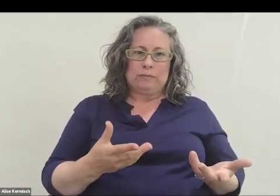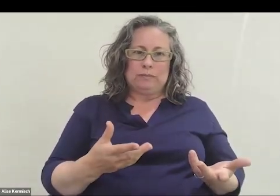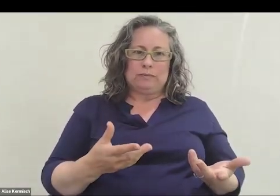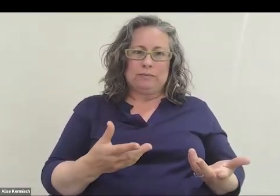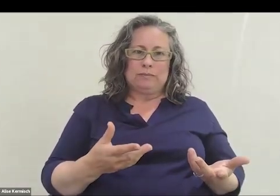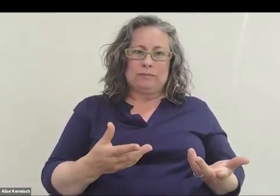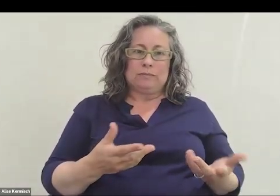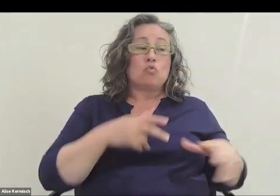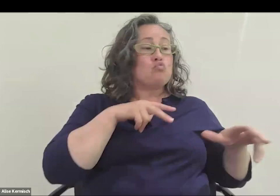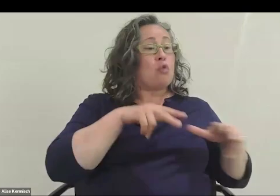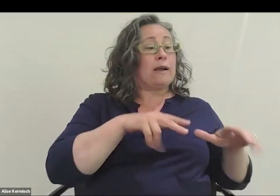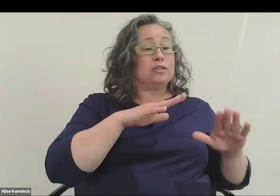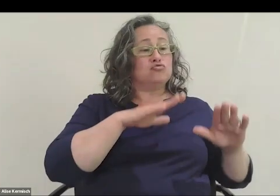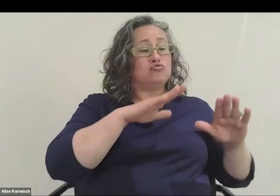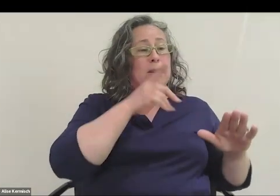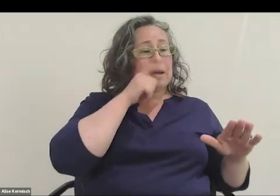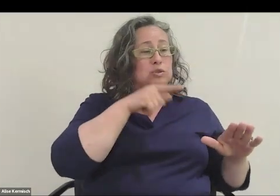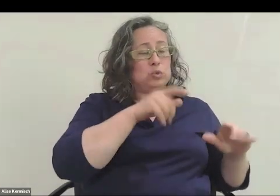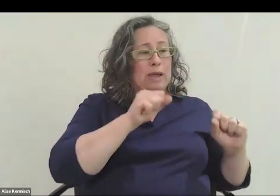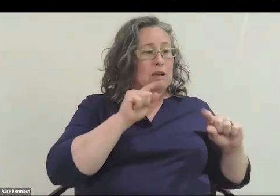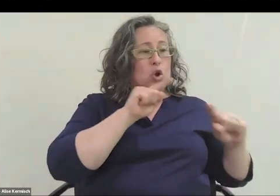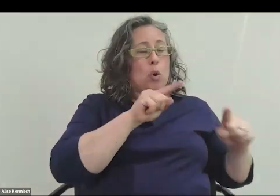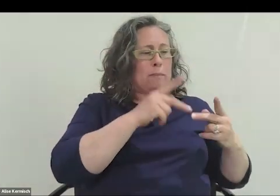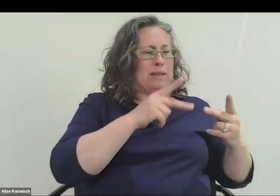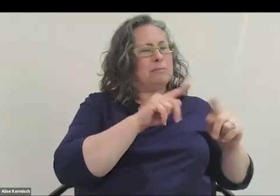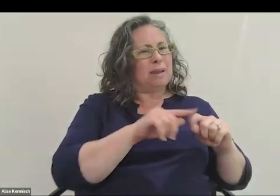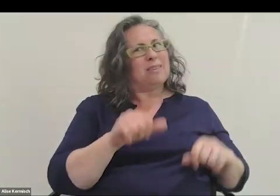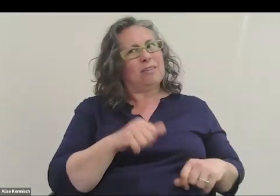Walking's great because you can go places, but there are other ways to go places.